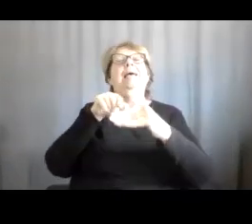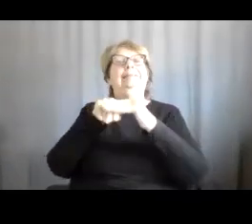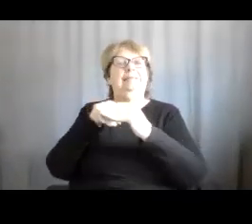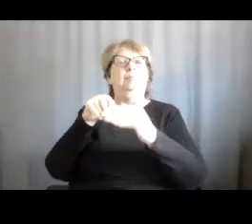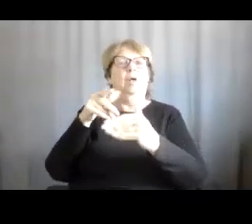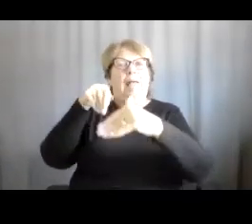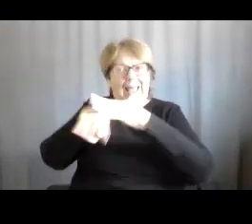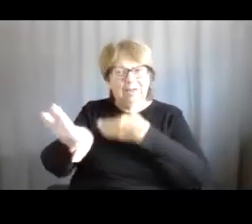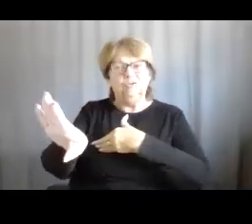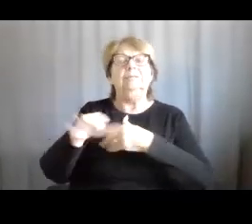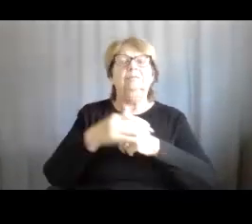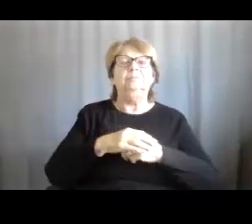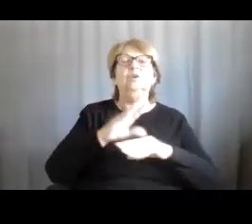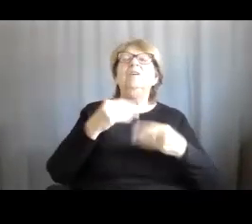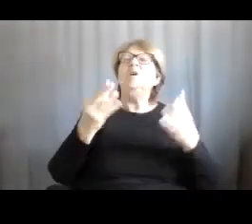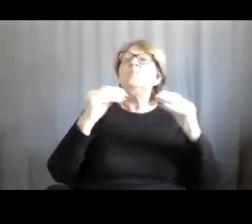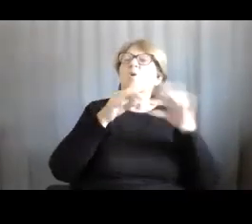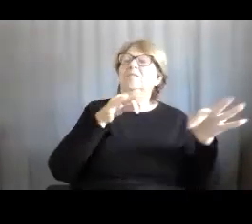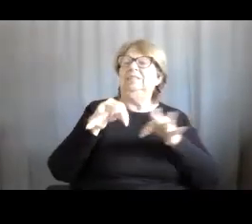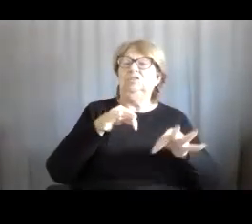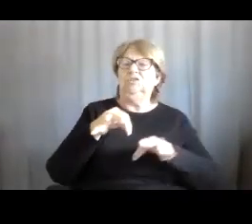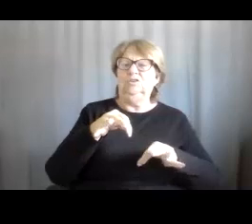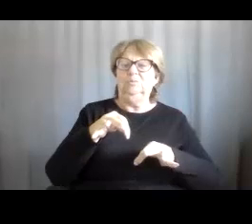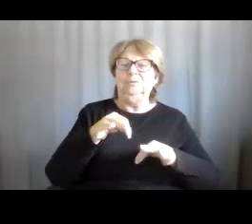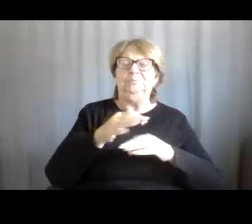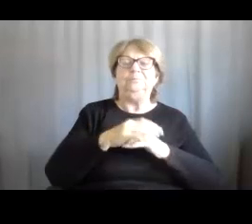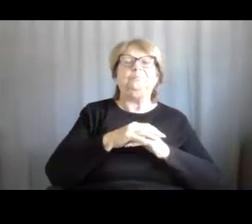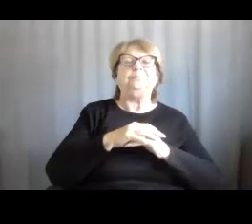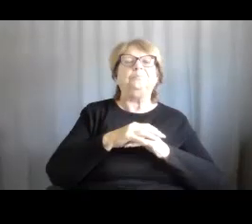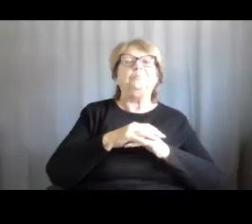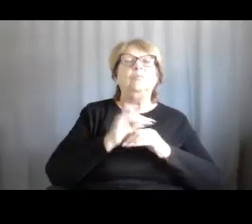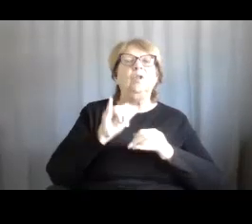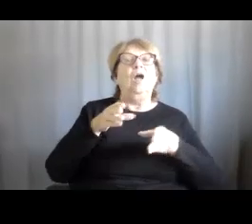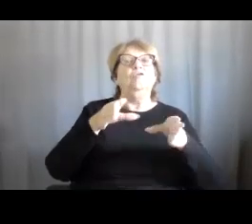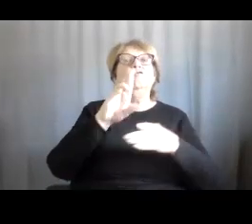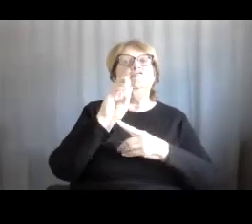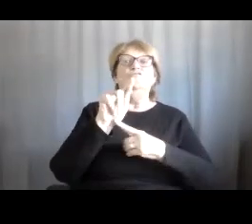bit more of a description to an accessible route is these are continuous, unobstructed